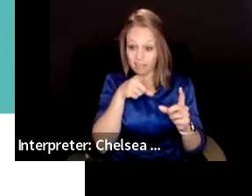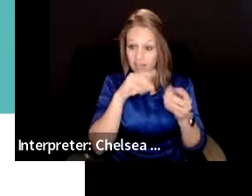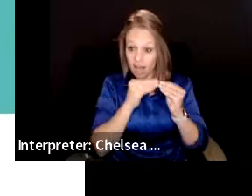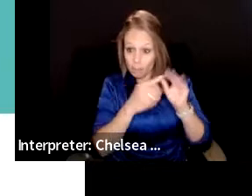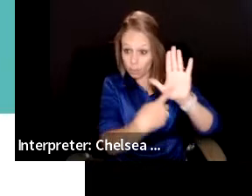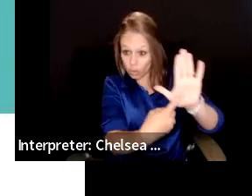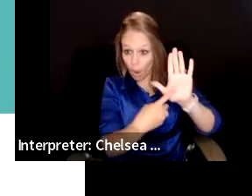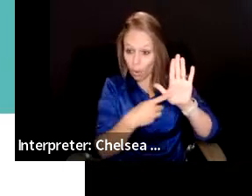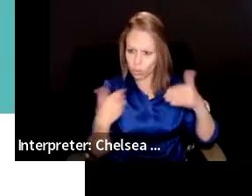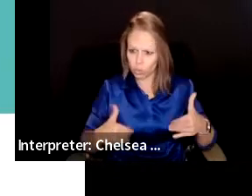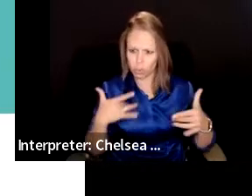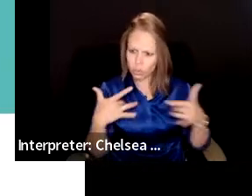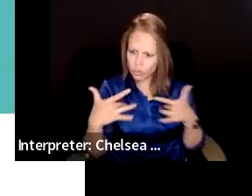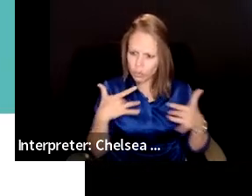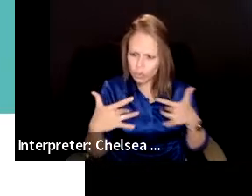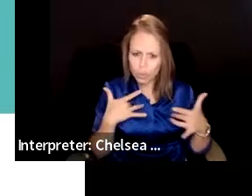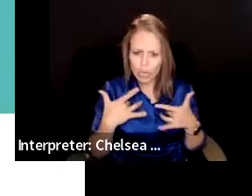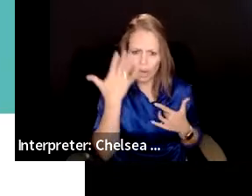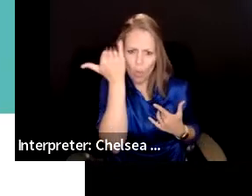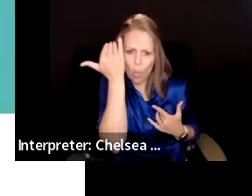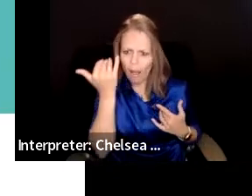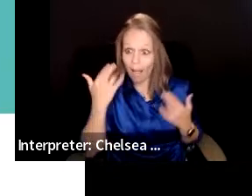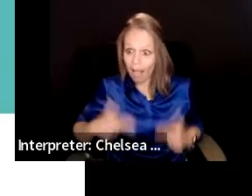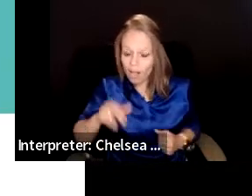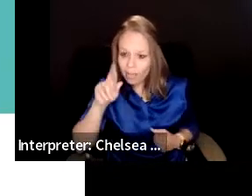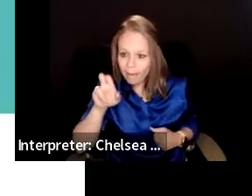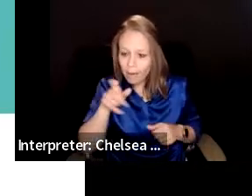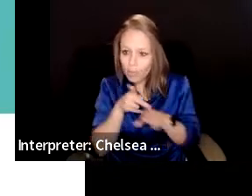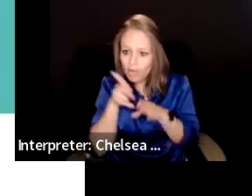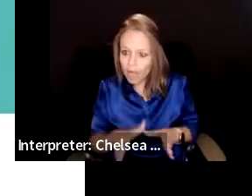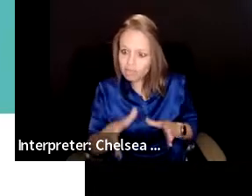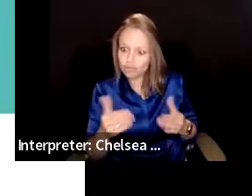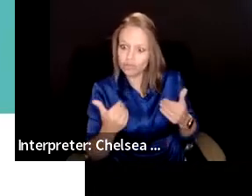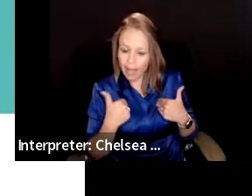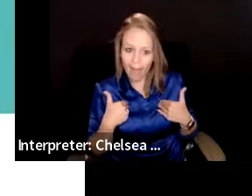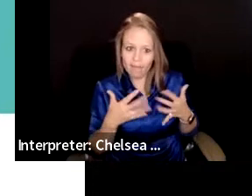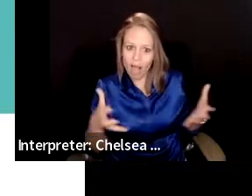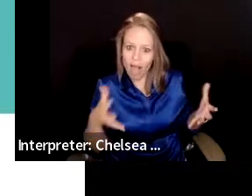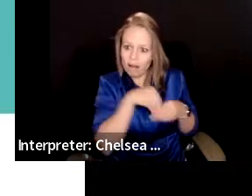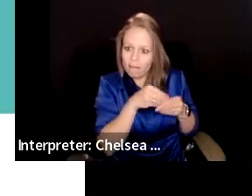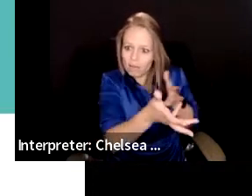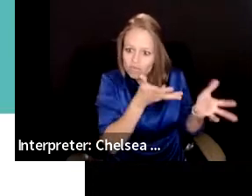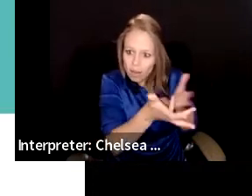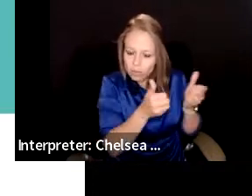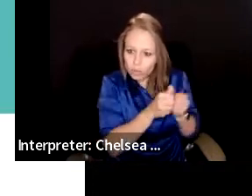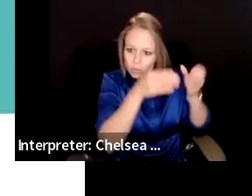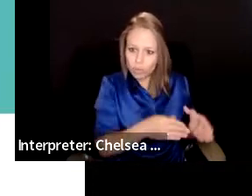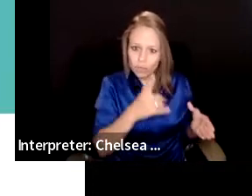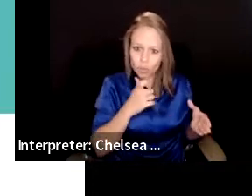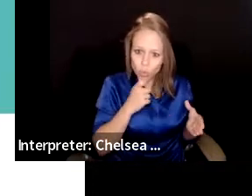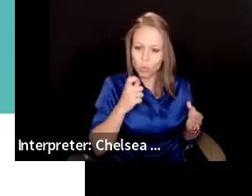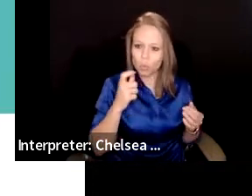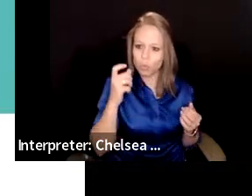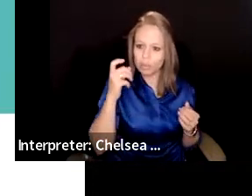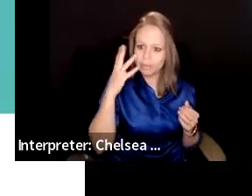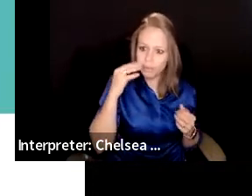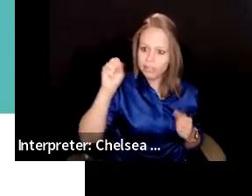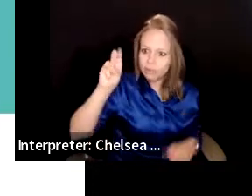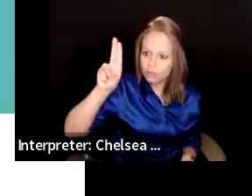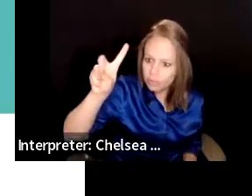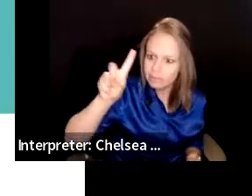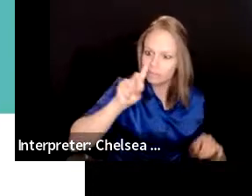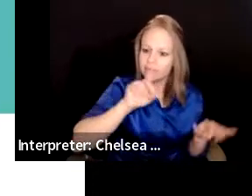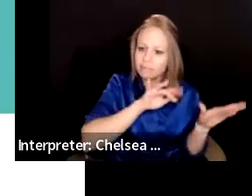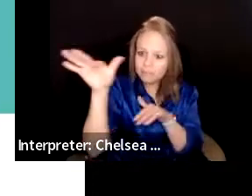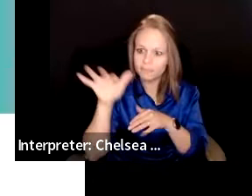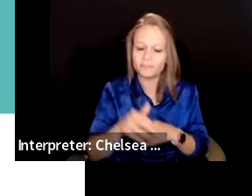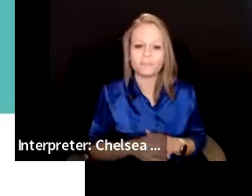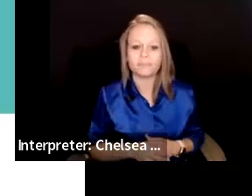with healthcare professionals and with substance use supporting their family etc.